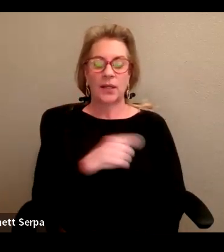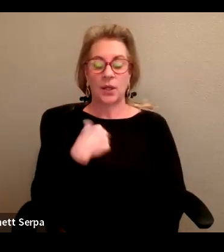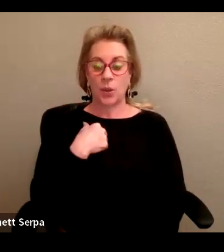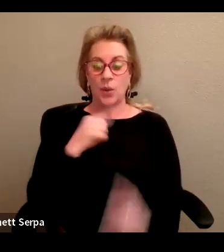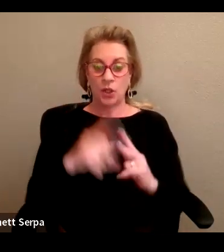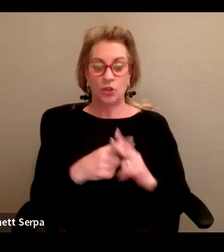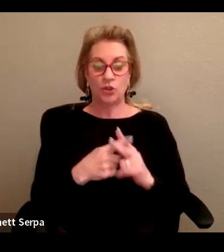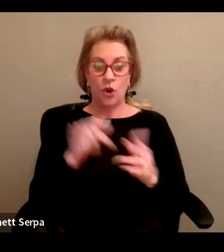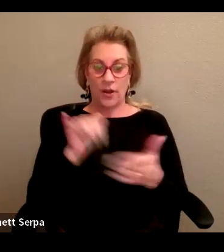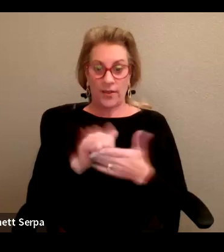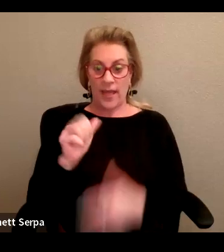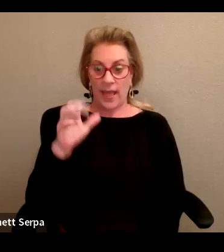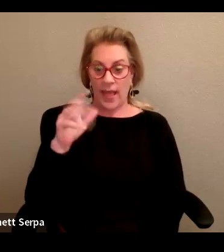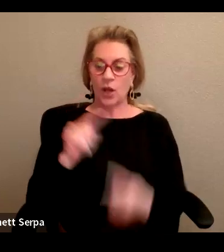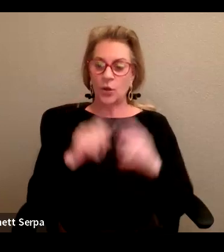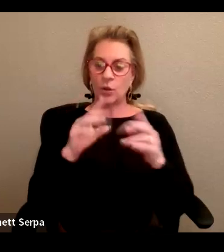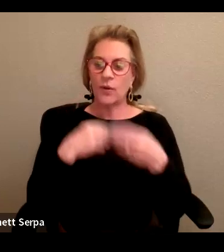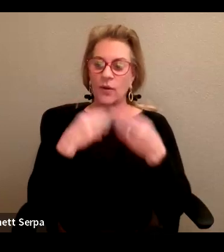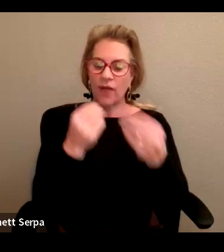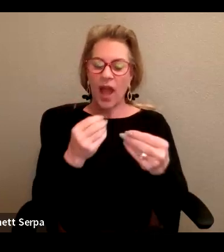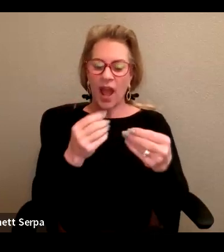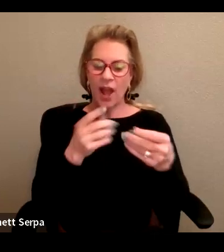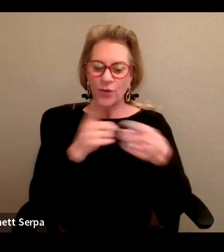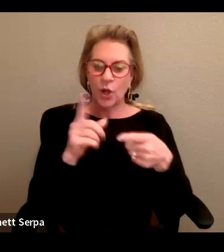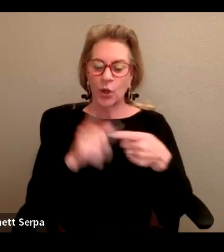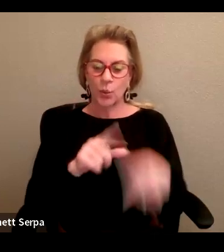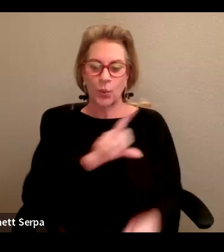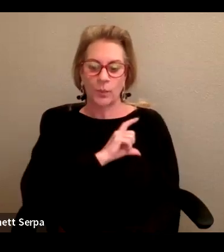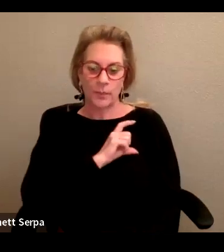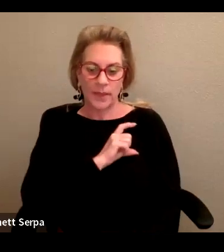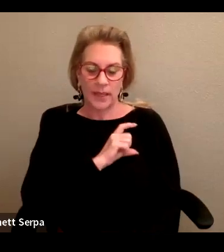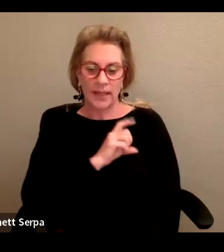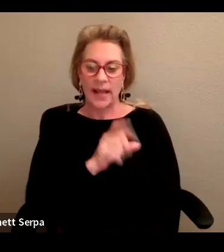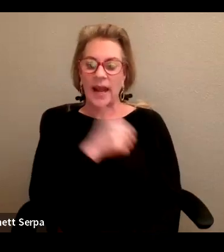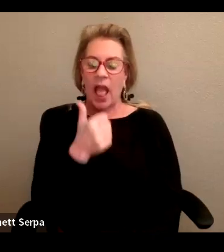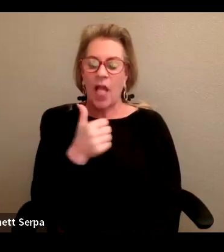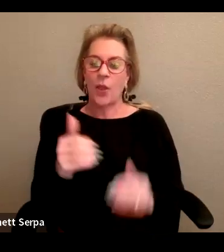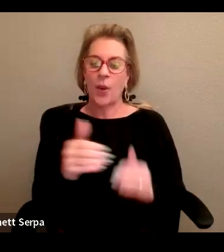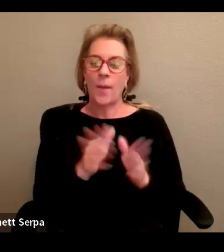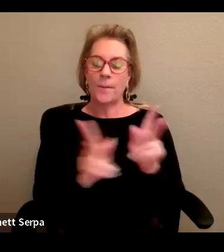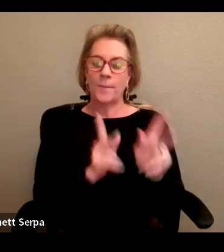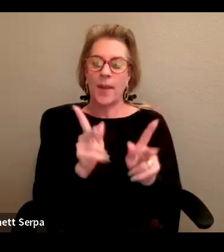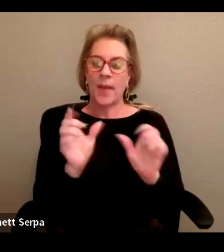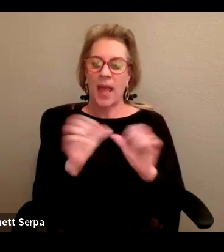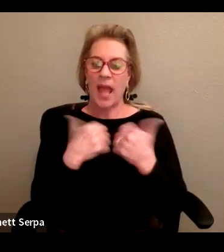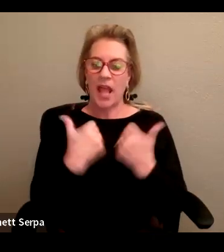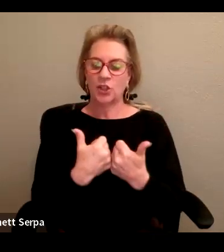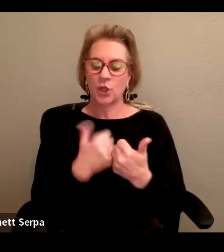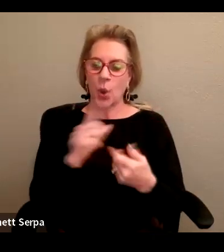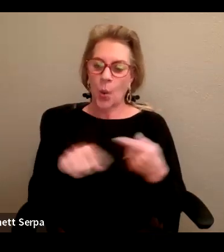act to provide direction to law enforcement and other public agencies on when and how they can